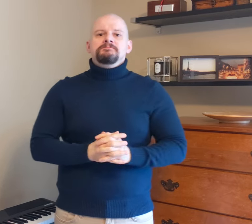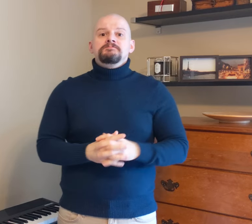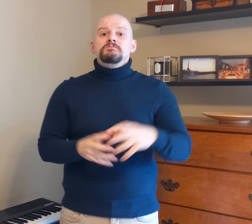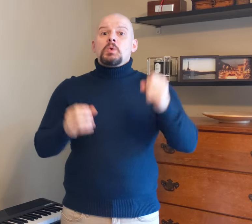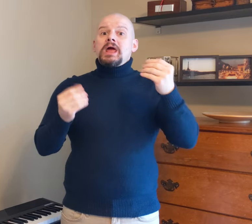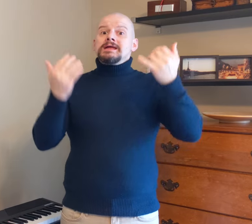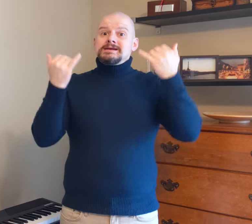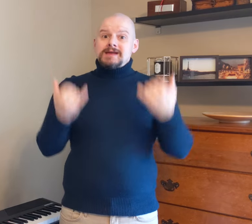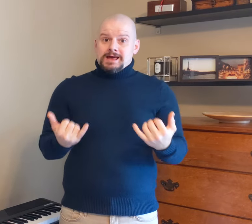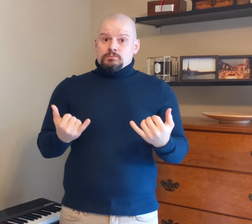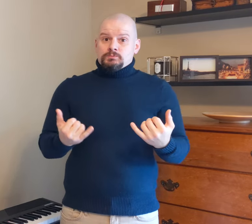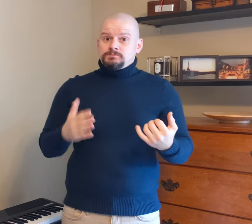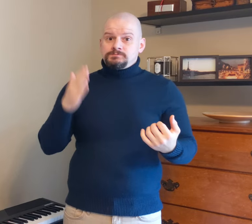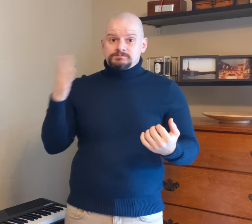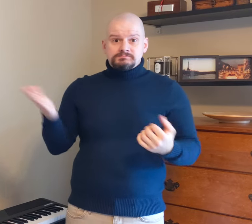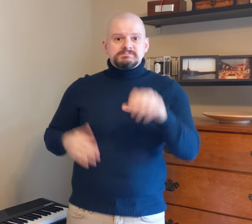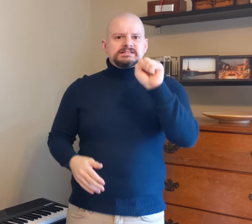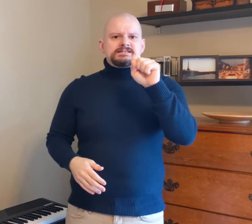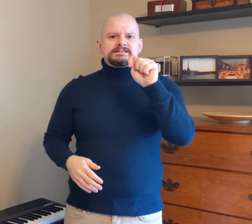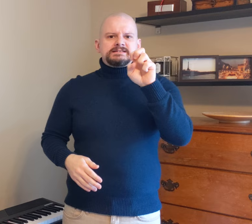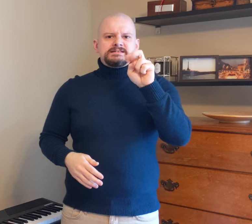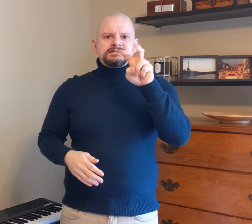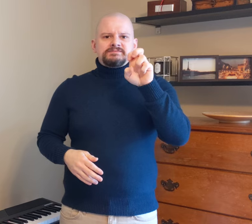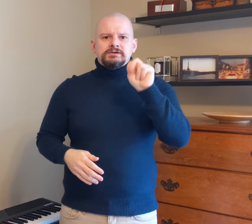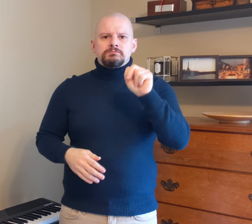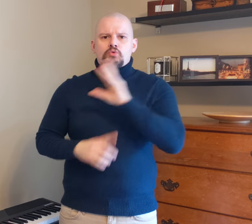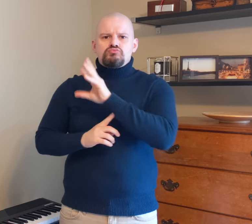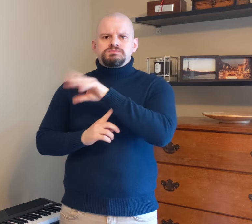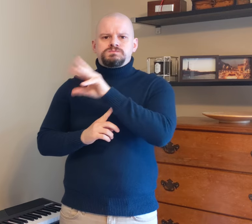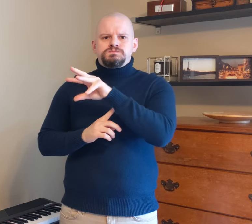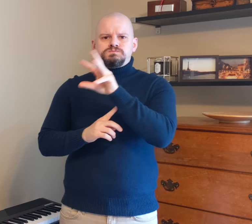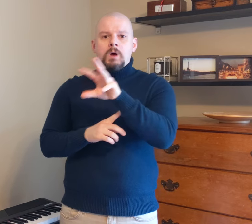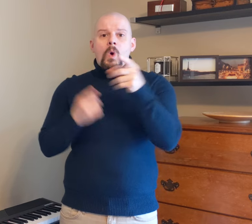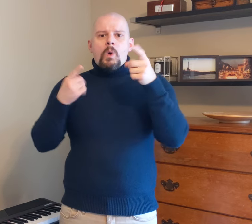Now, Steven was filming while